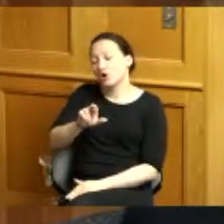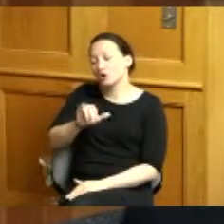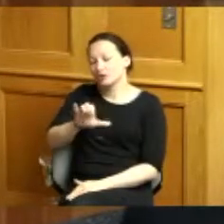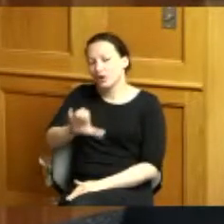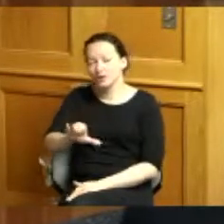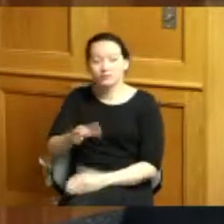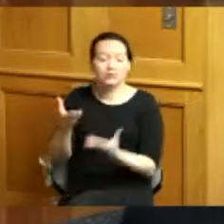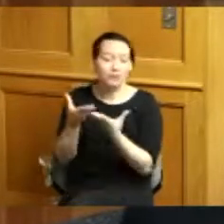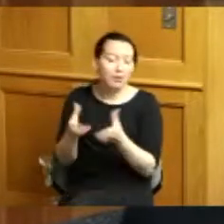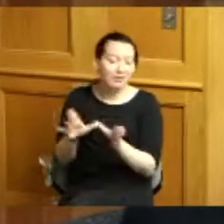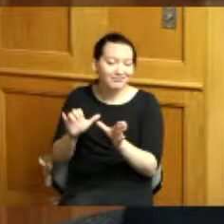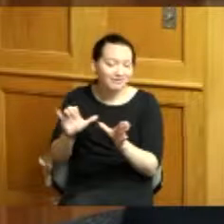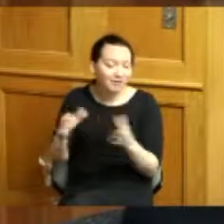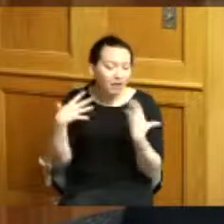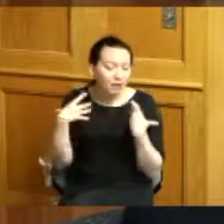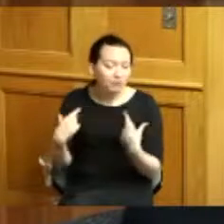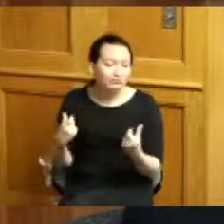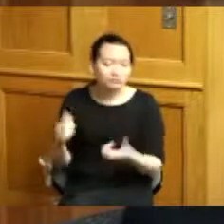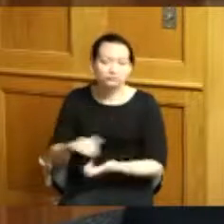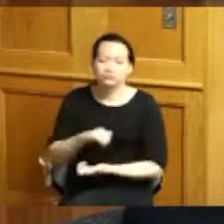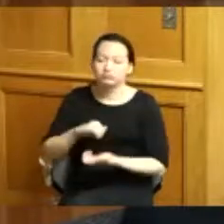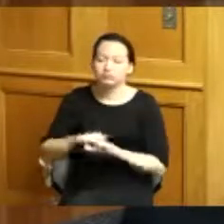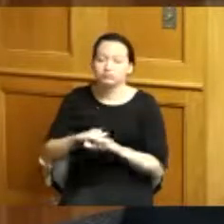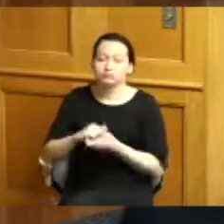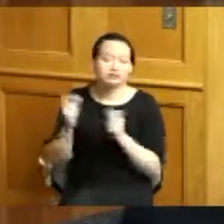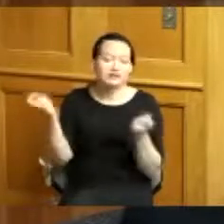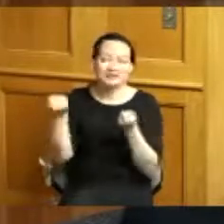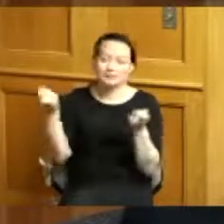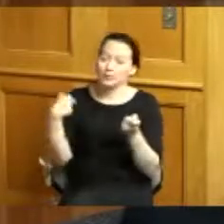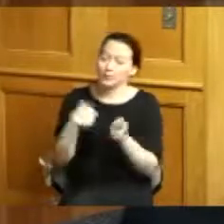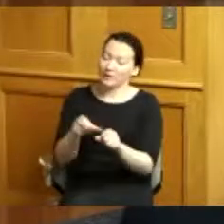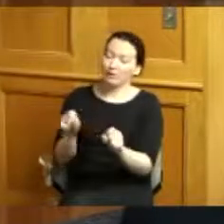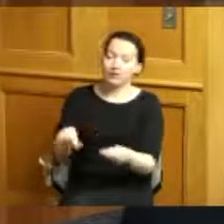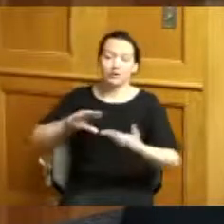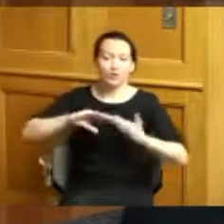putting that together it was a real celebration of what we can do in this community and encouraging